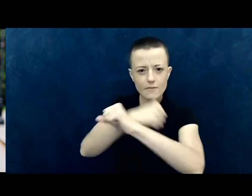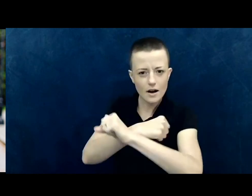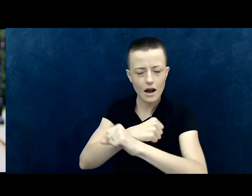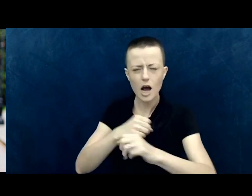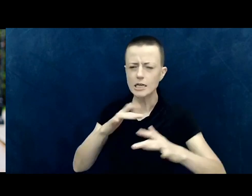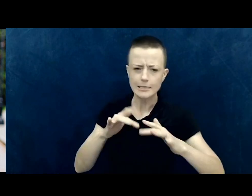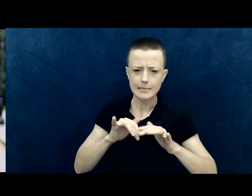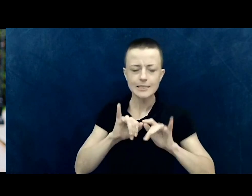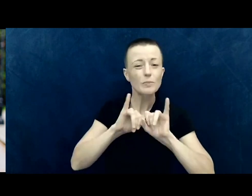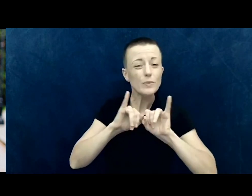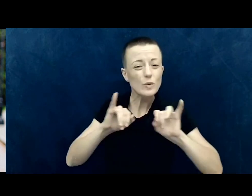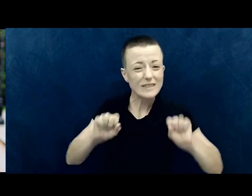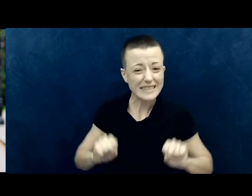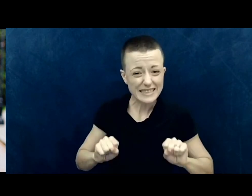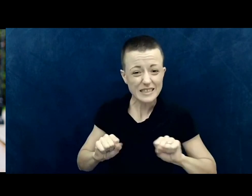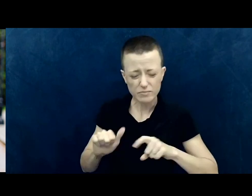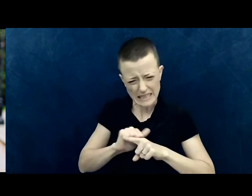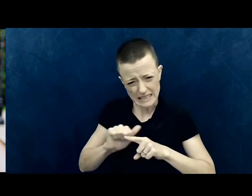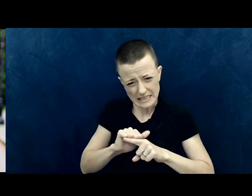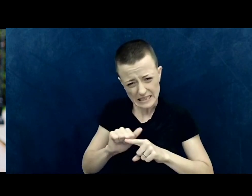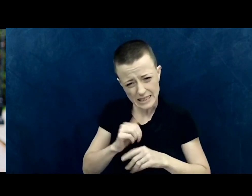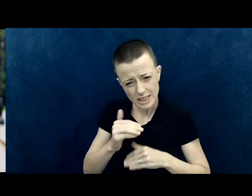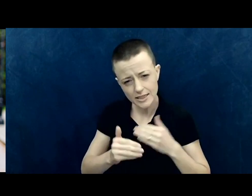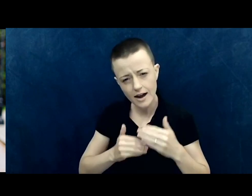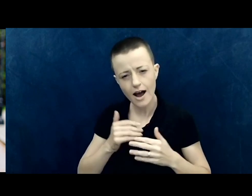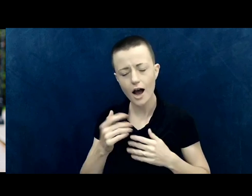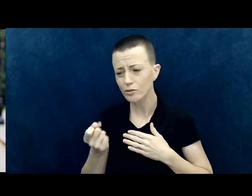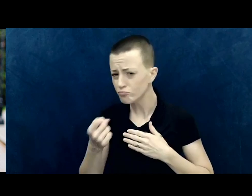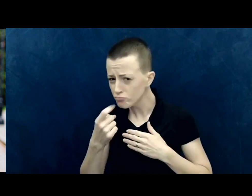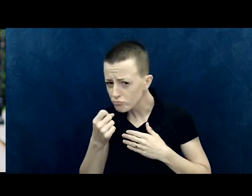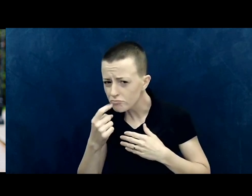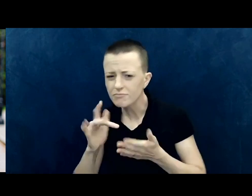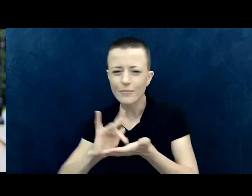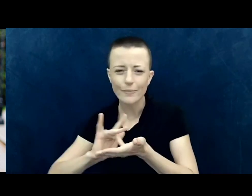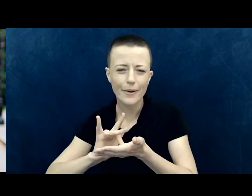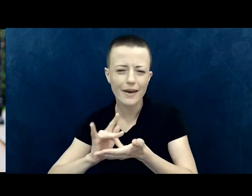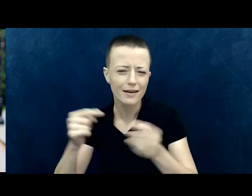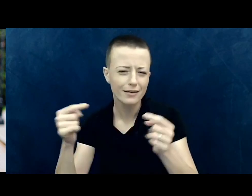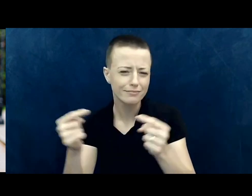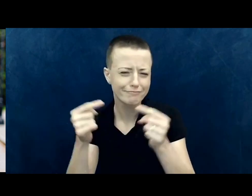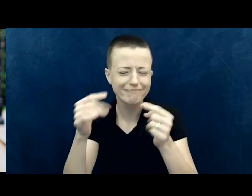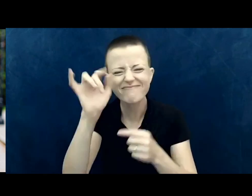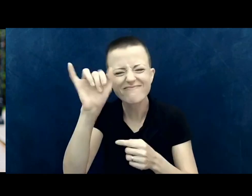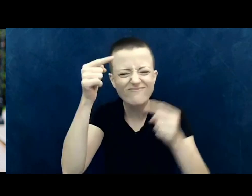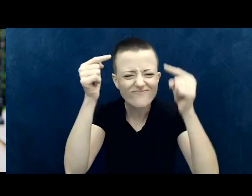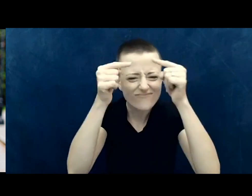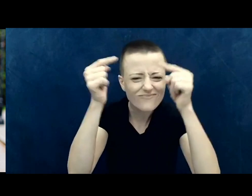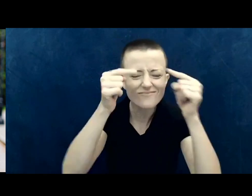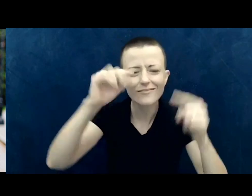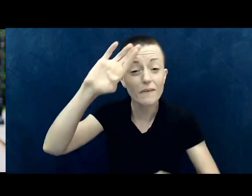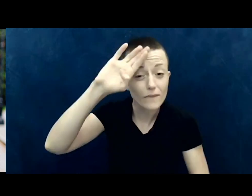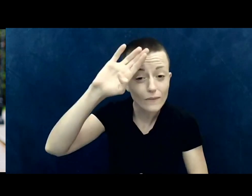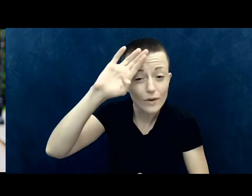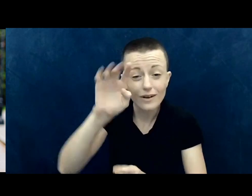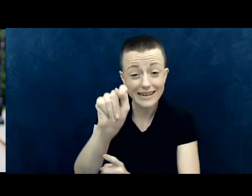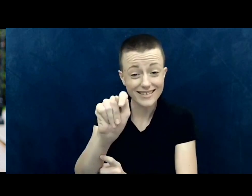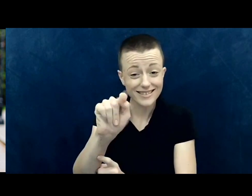These symptoms go away usually in one to three days and they can be very easily treated using over the counter pain medication